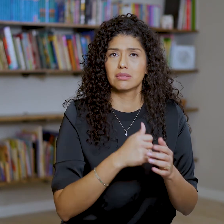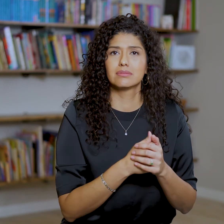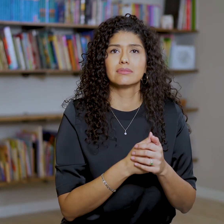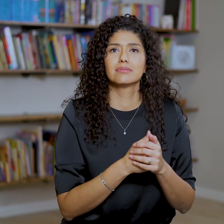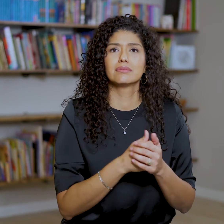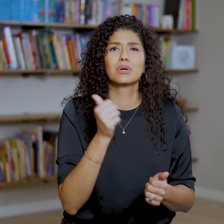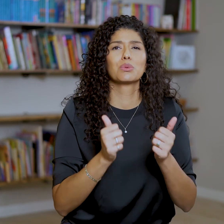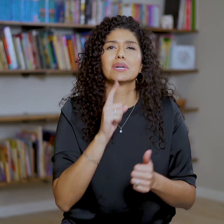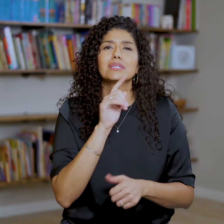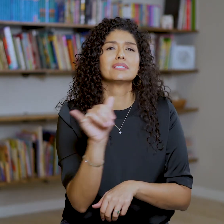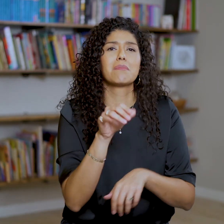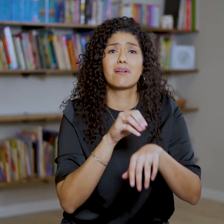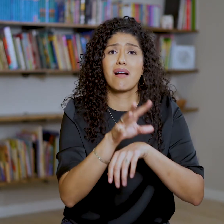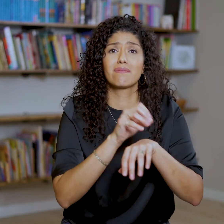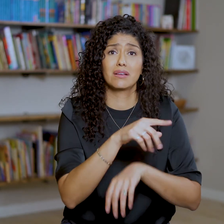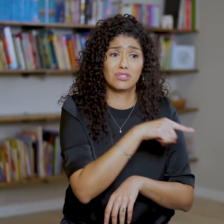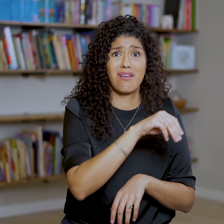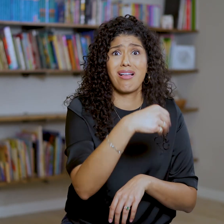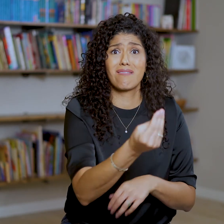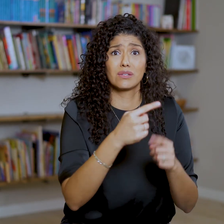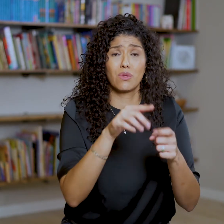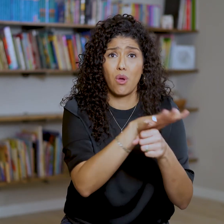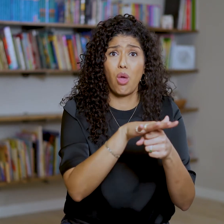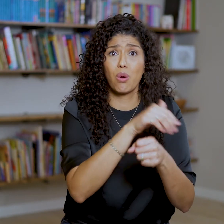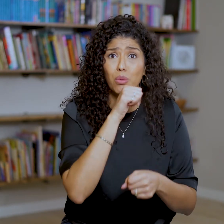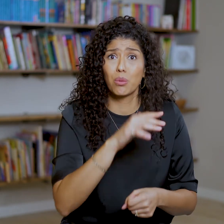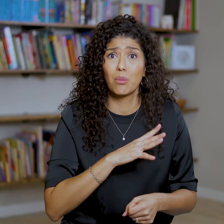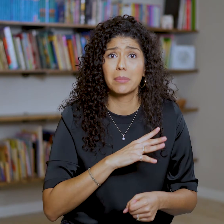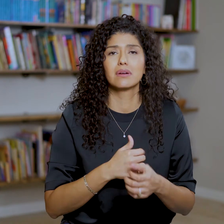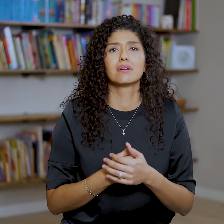which is consistent with the advice she’s given to the local women.